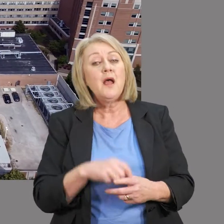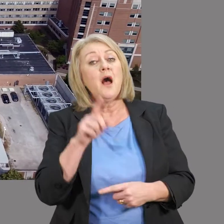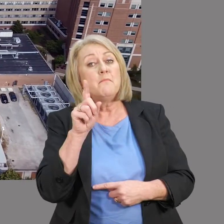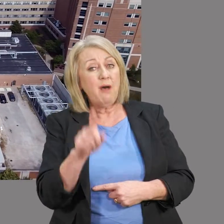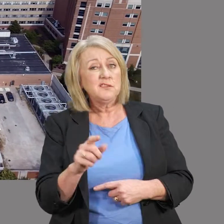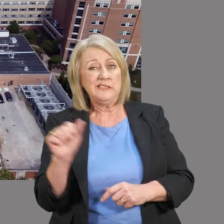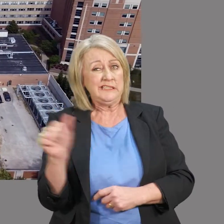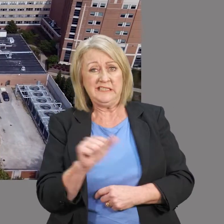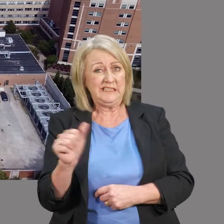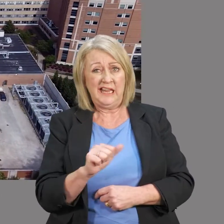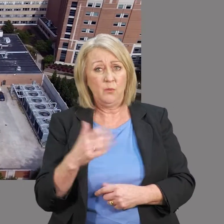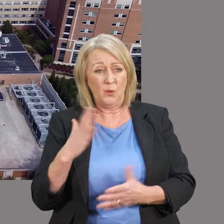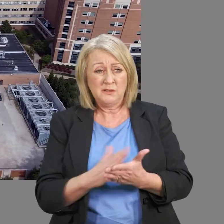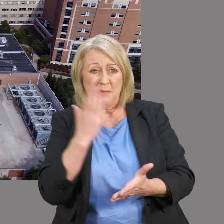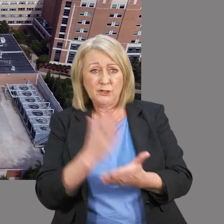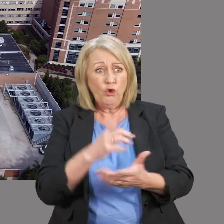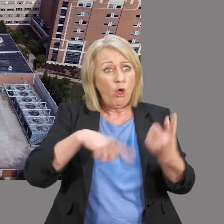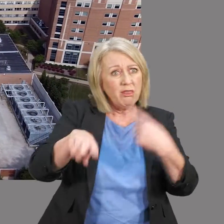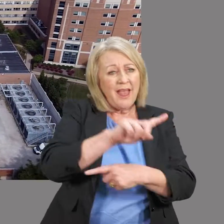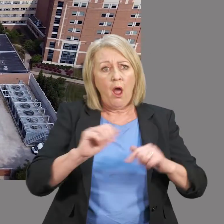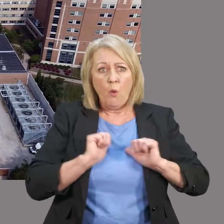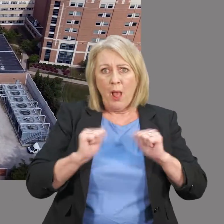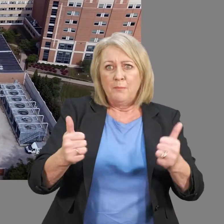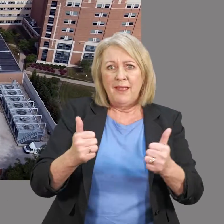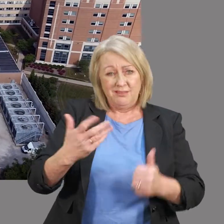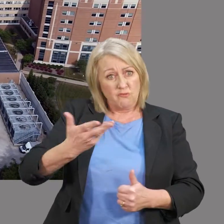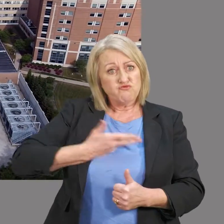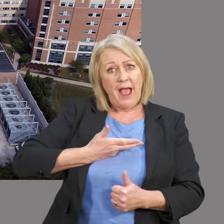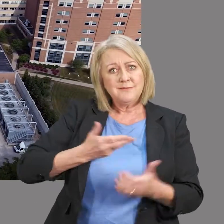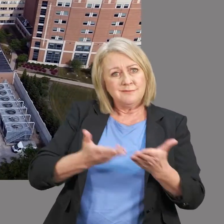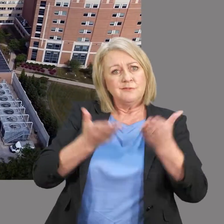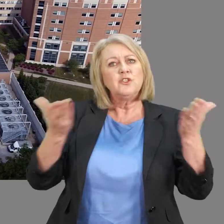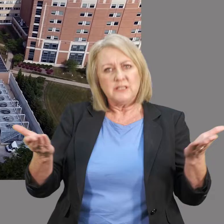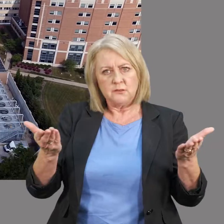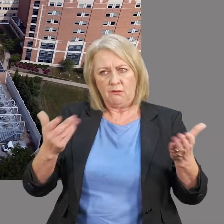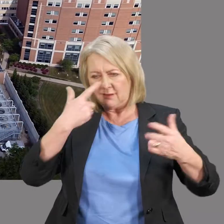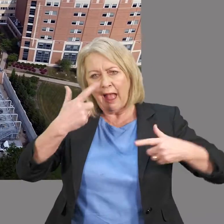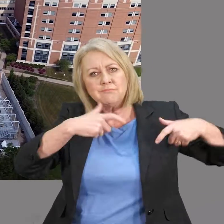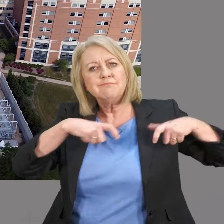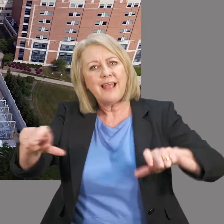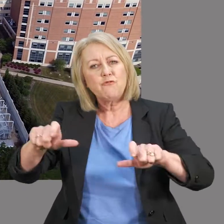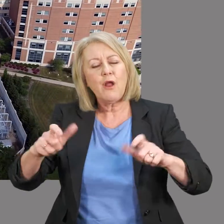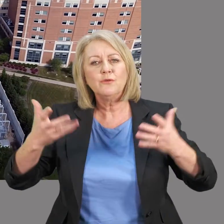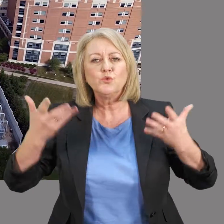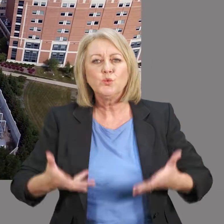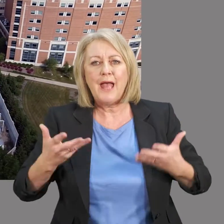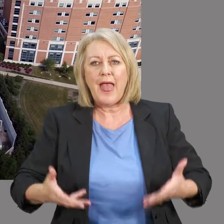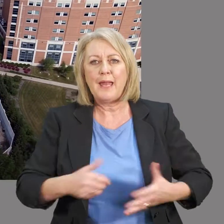to ensure that maternal wellbeing, rights, and justice for all can persist today.